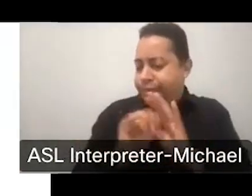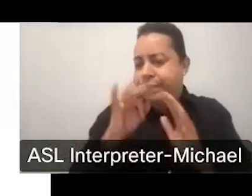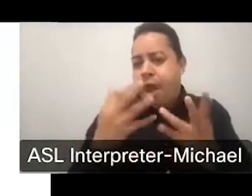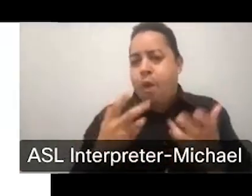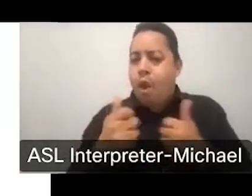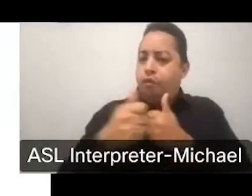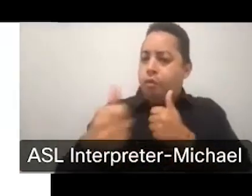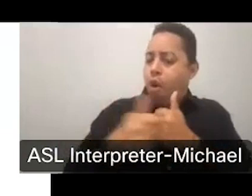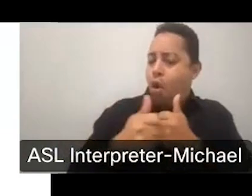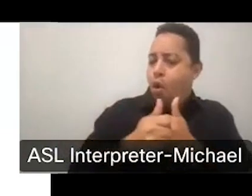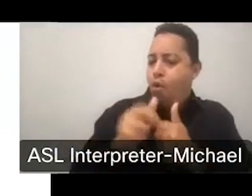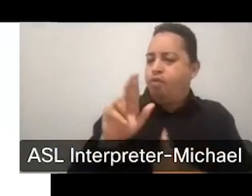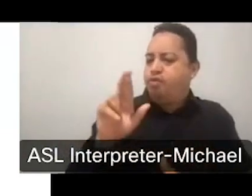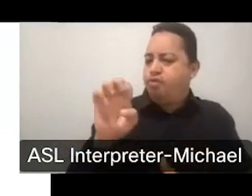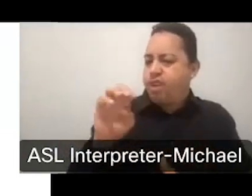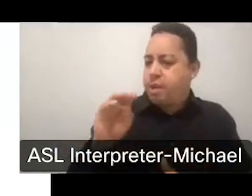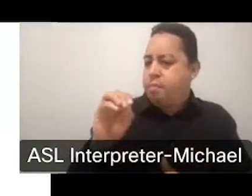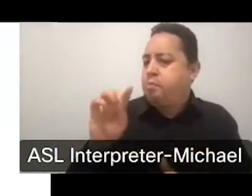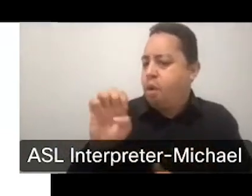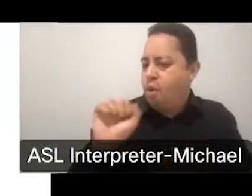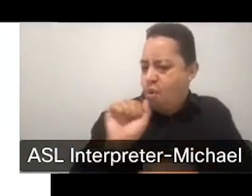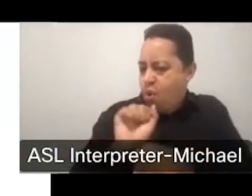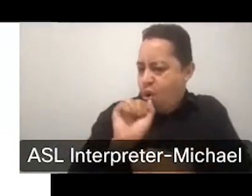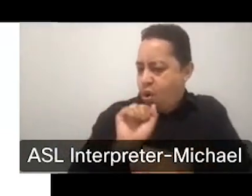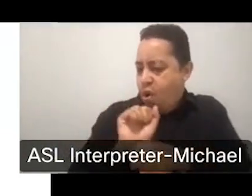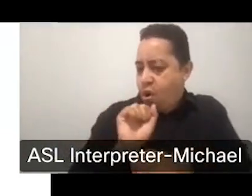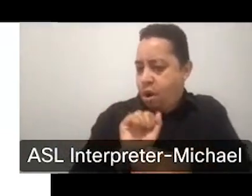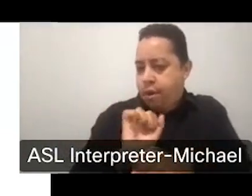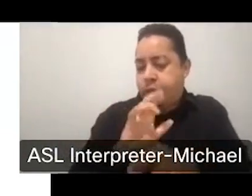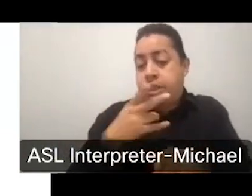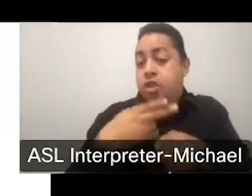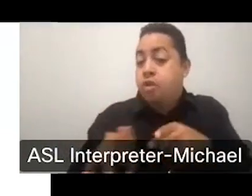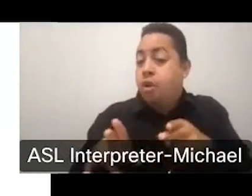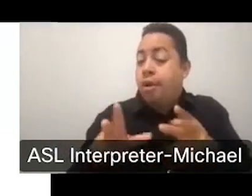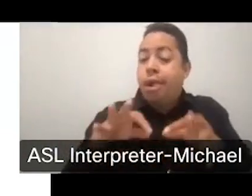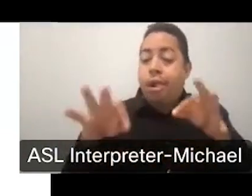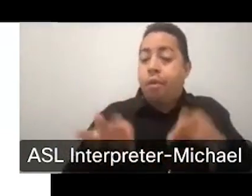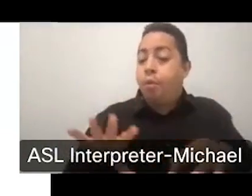In short, make sure to be thorough about your location selections so that you don’t miss